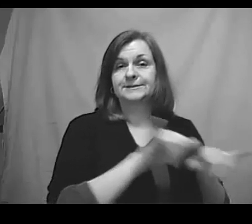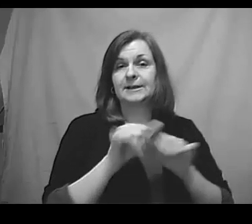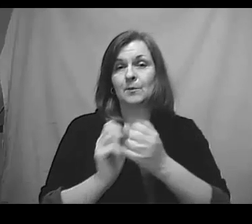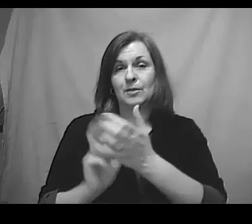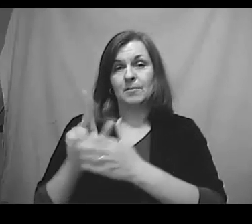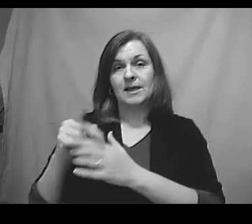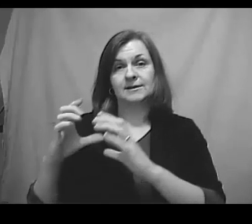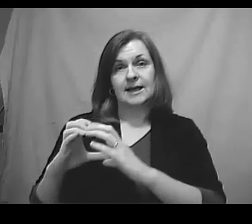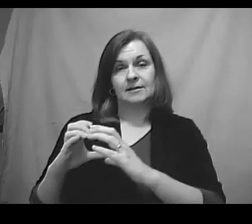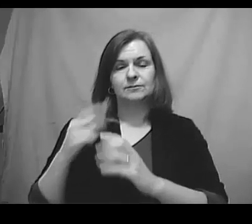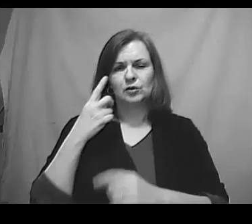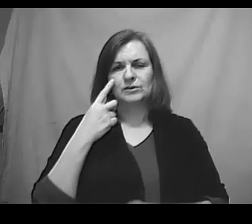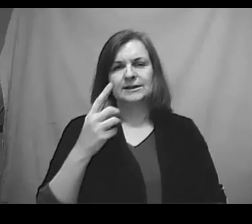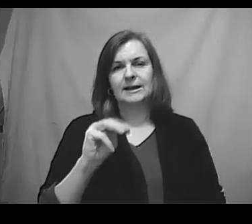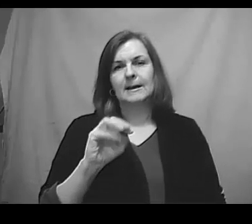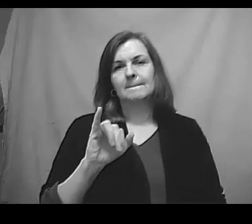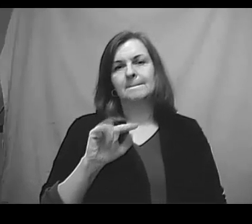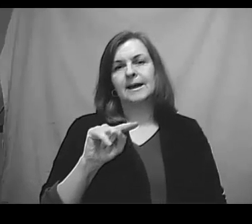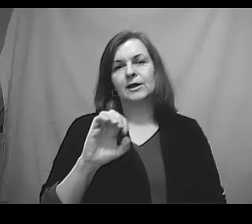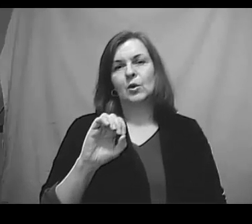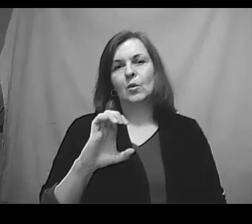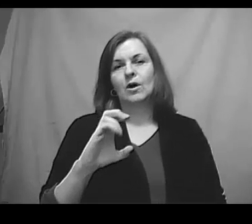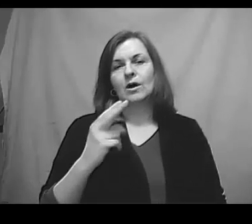we will have mitochondria